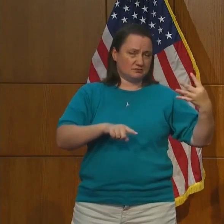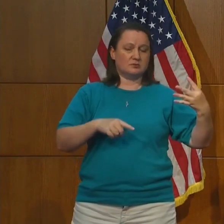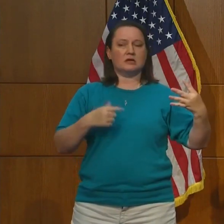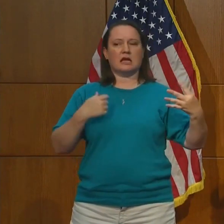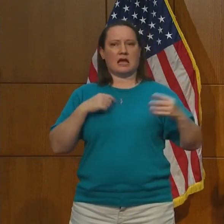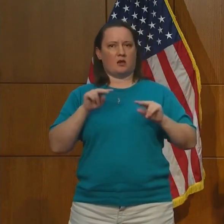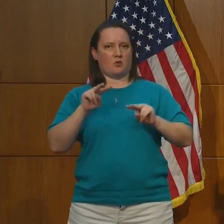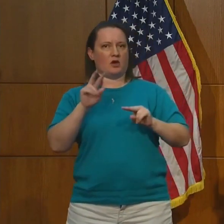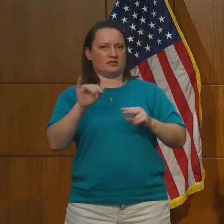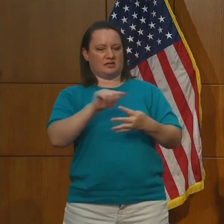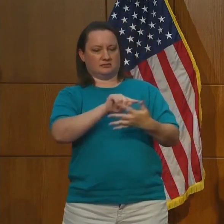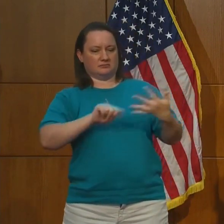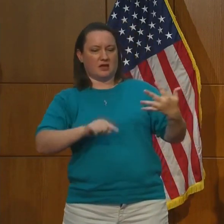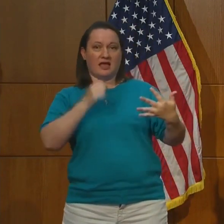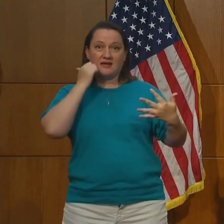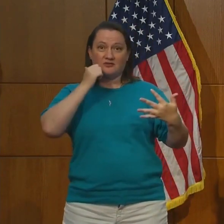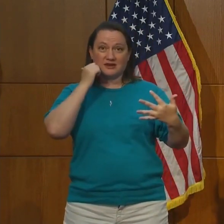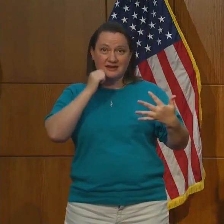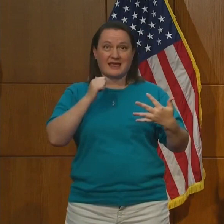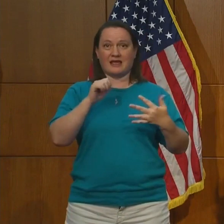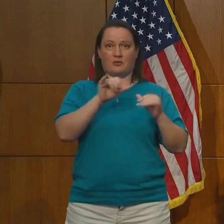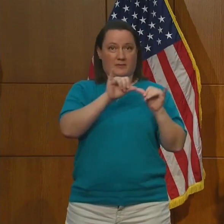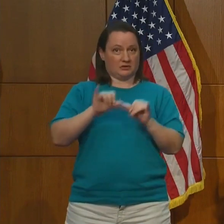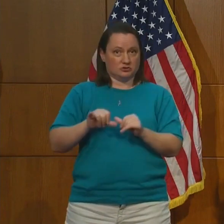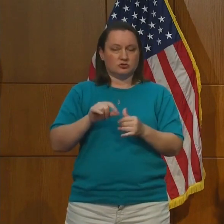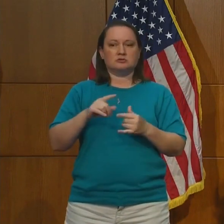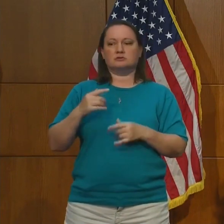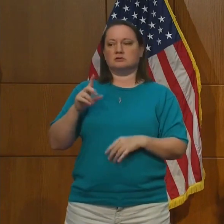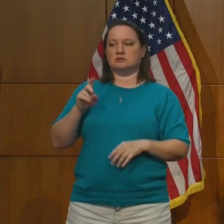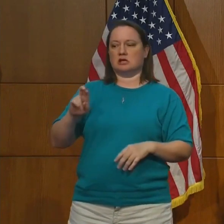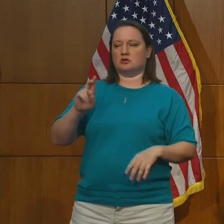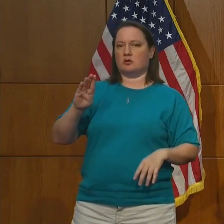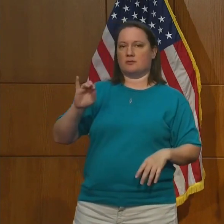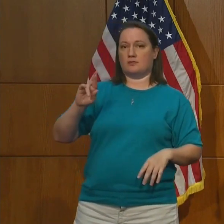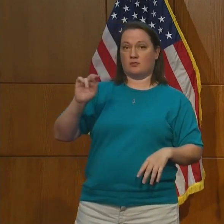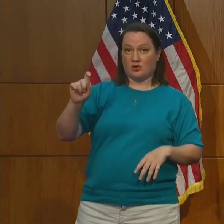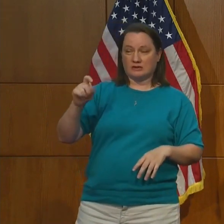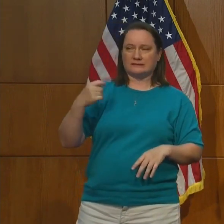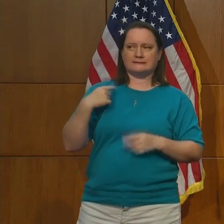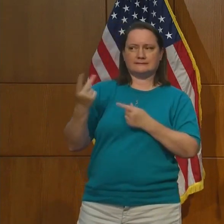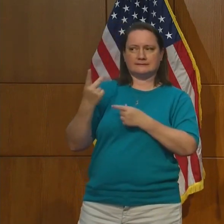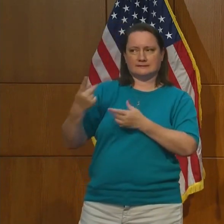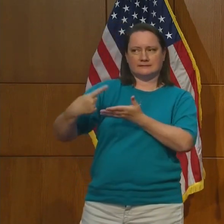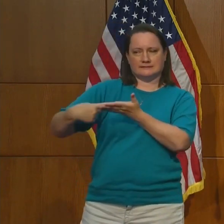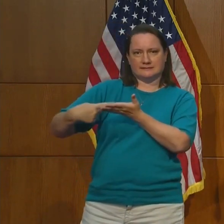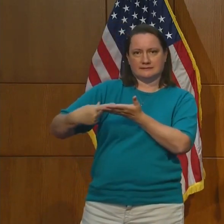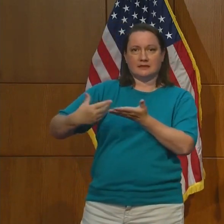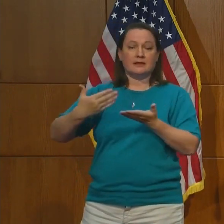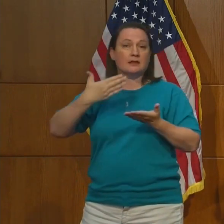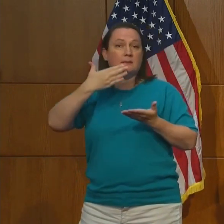B. ARE R. TESTING OR BUILD TRACE IN THOSE. OF THANK YOU GOOD BE STAND BY I DO WATCH SO